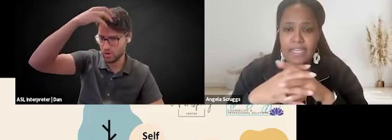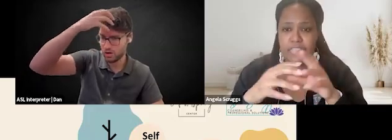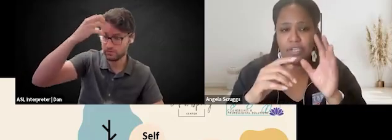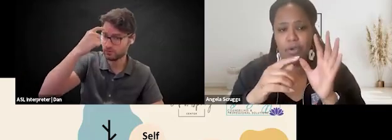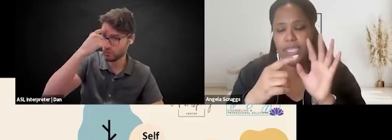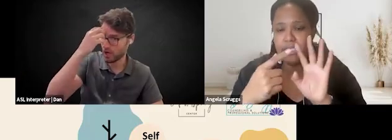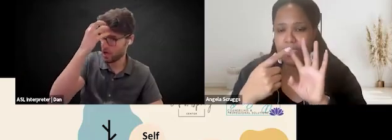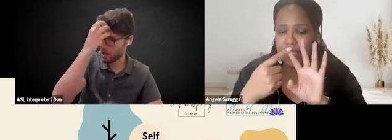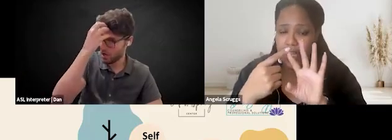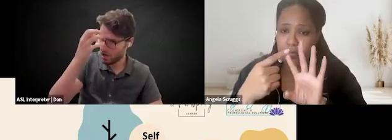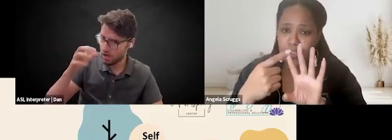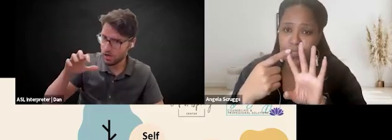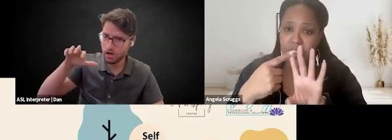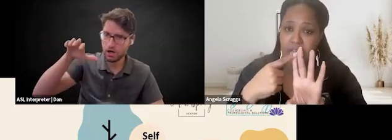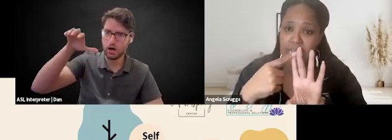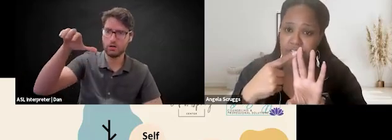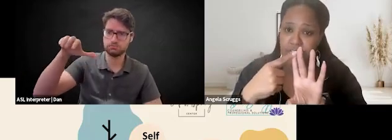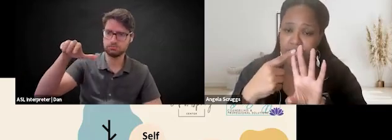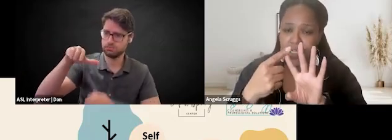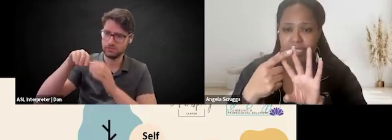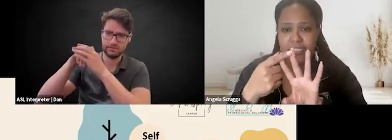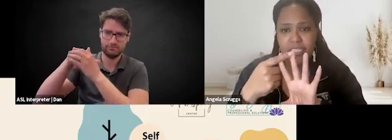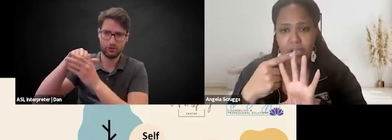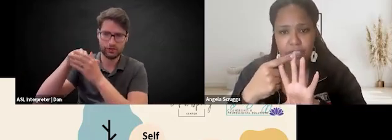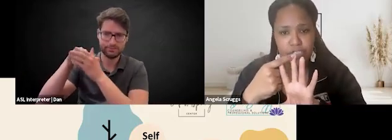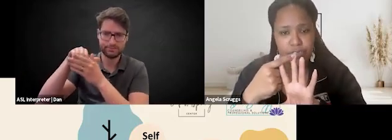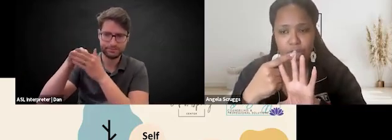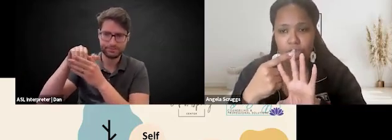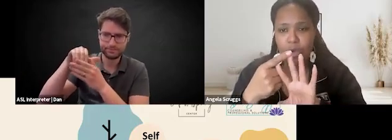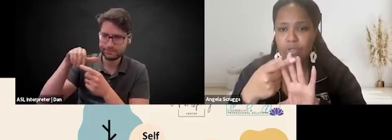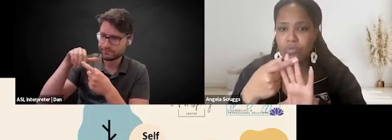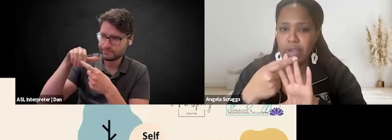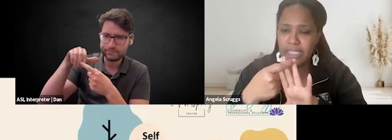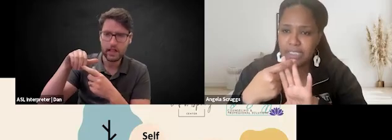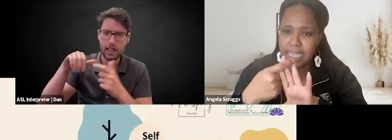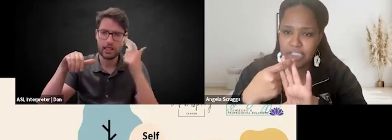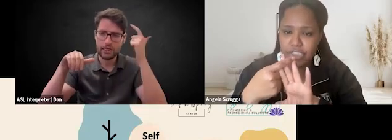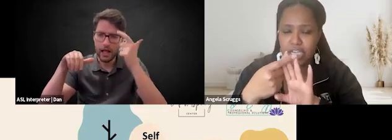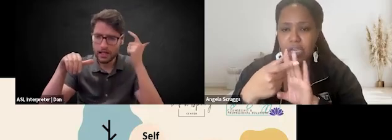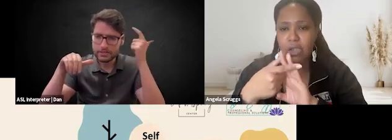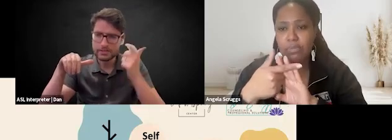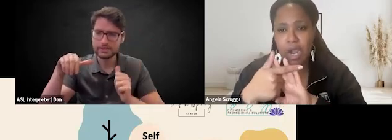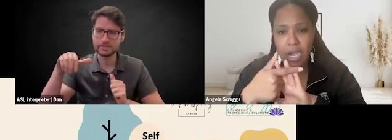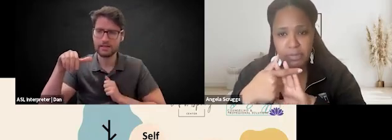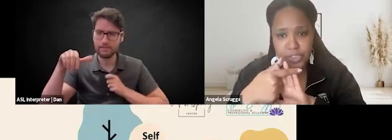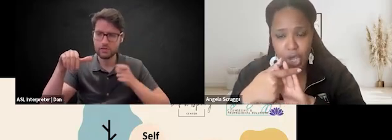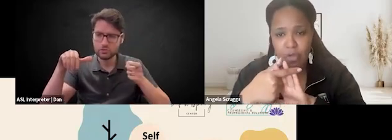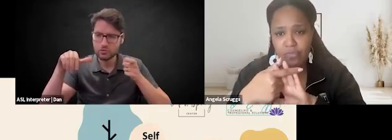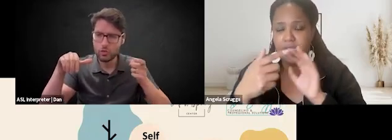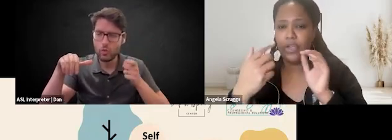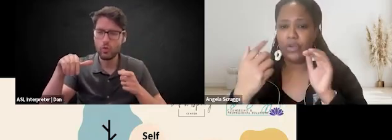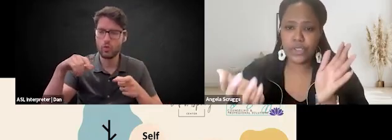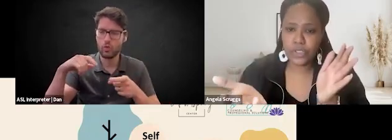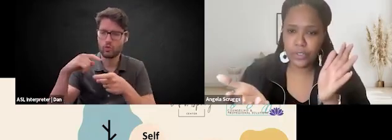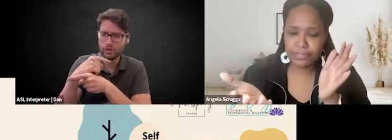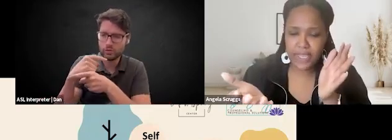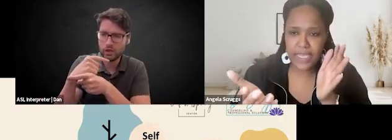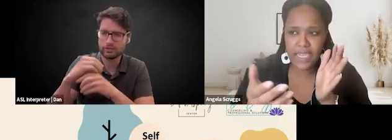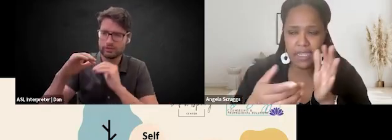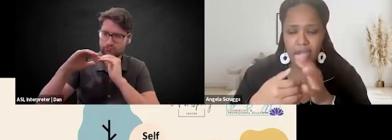And so it helps you with logic, self-control, regulation, problem solving, critical thinking.